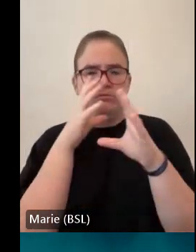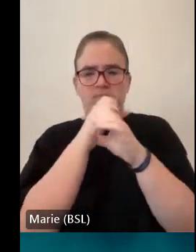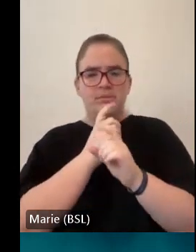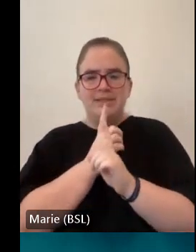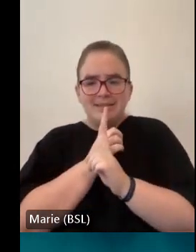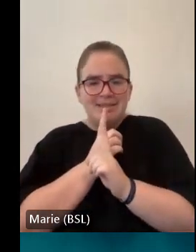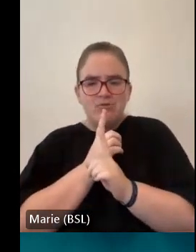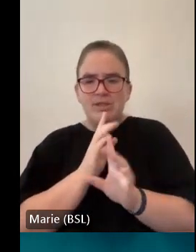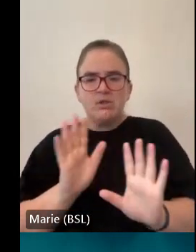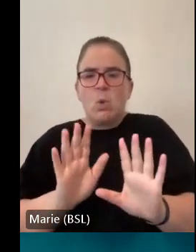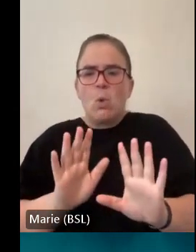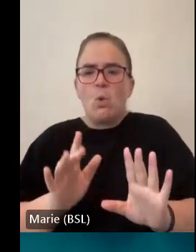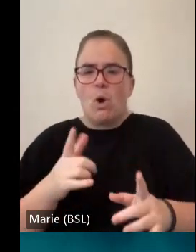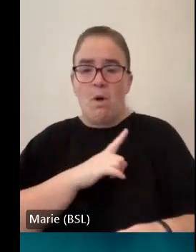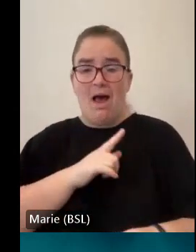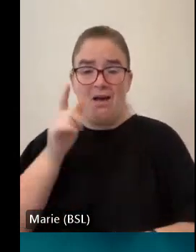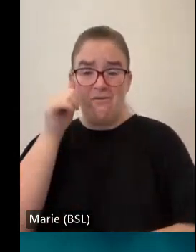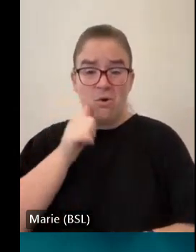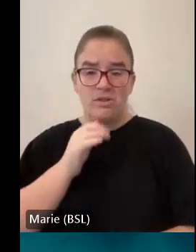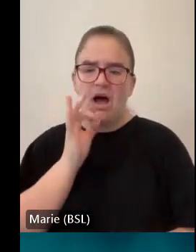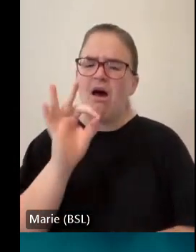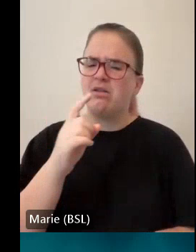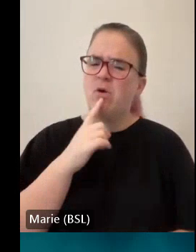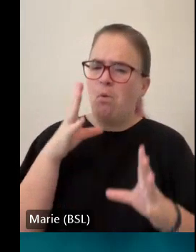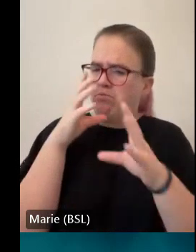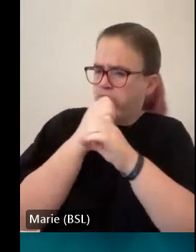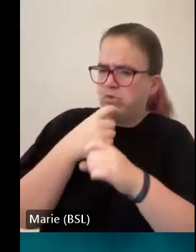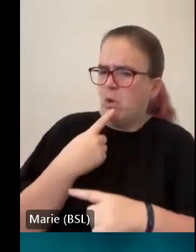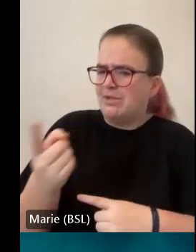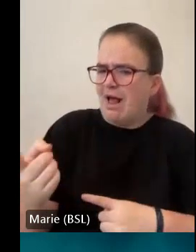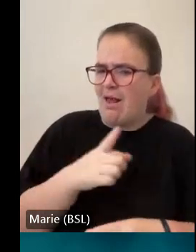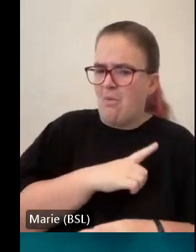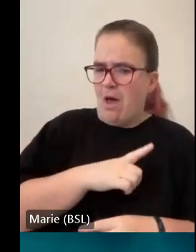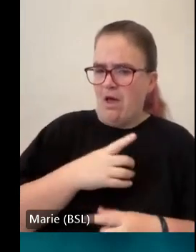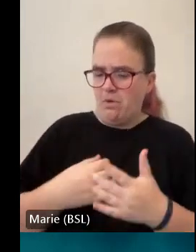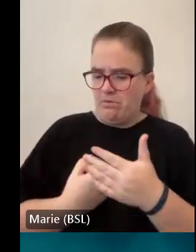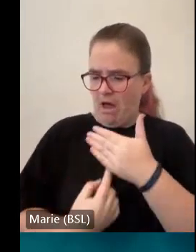The fraudster will want you to keep it secret. The Ford fraudster will want to isolate you from your friends